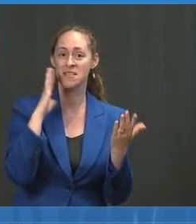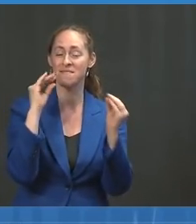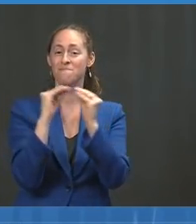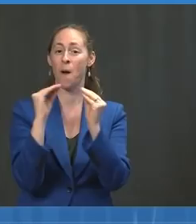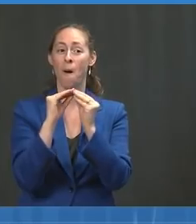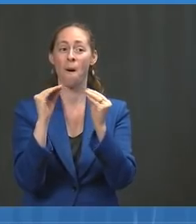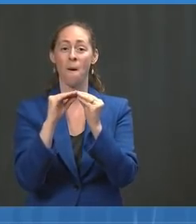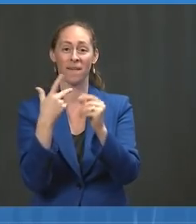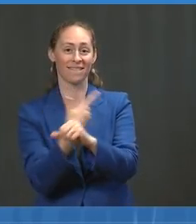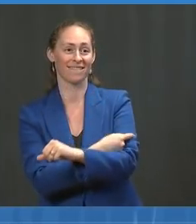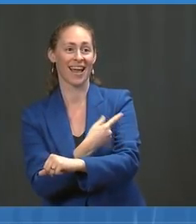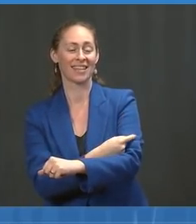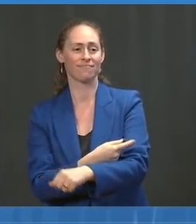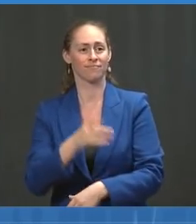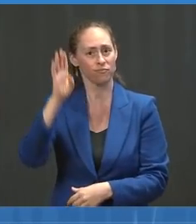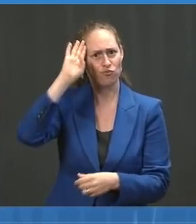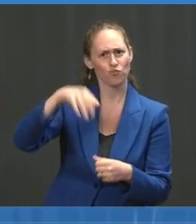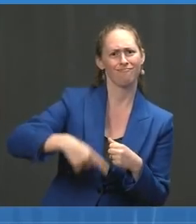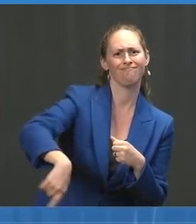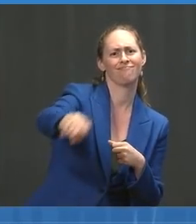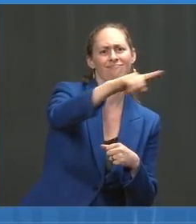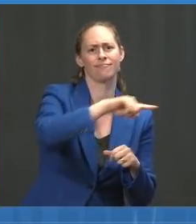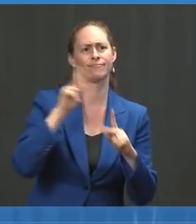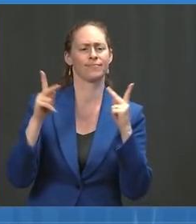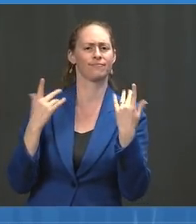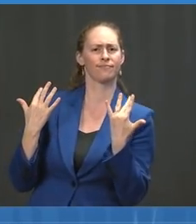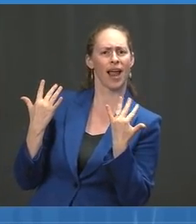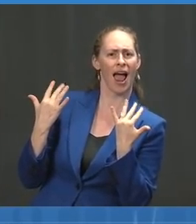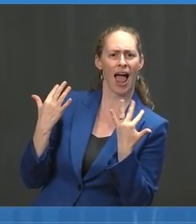for the FDA process to be completed before getting a shot.